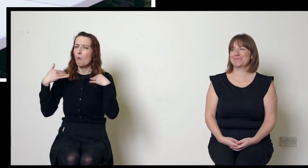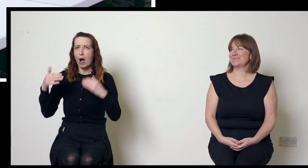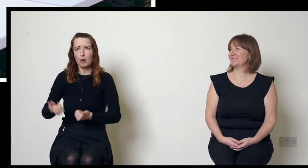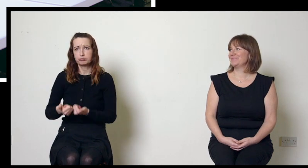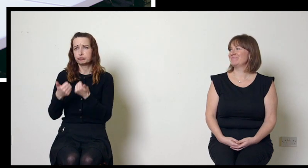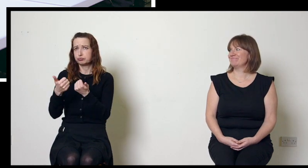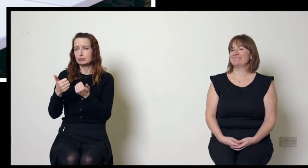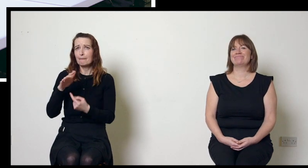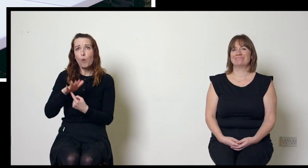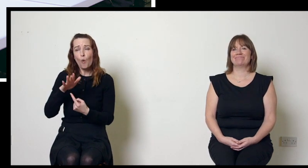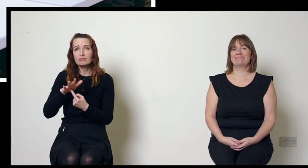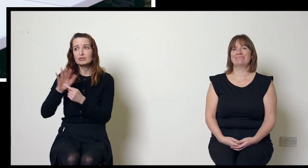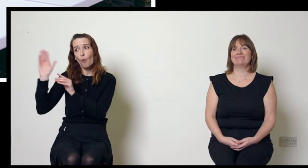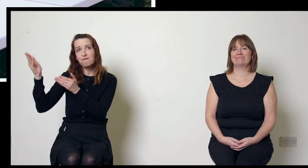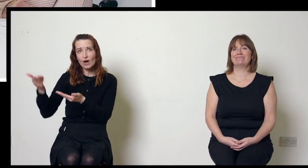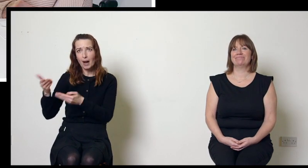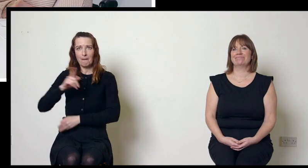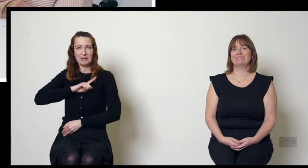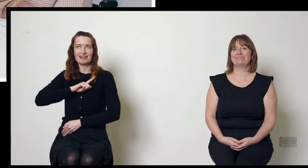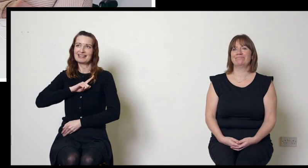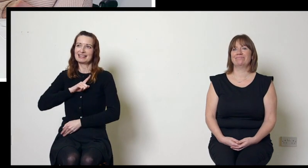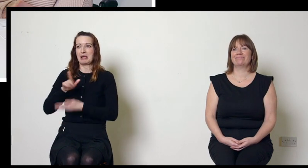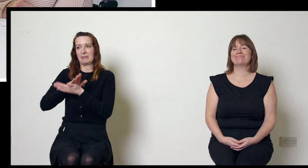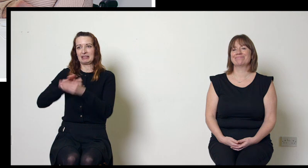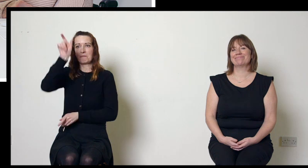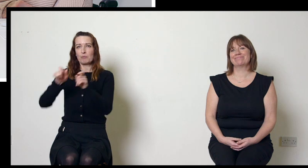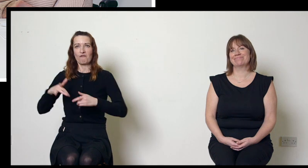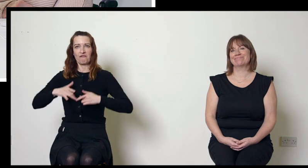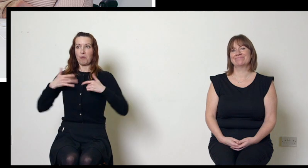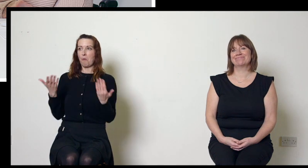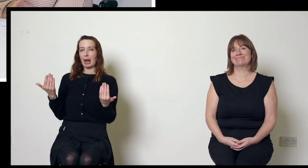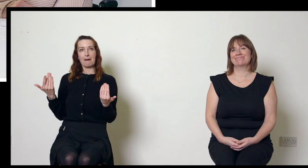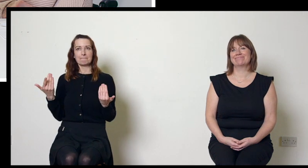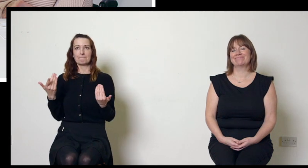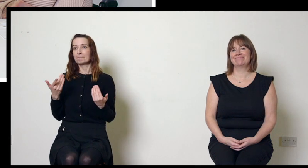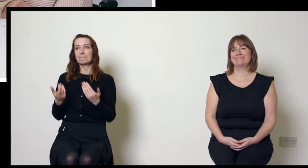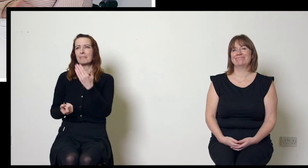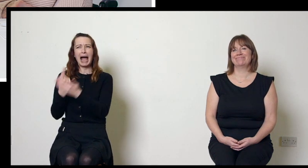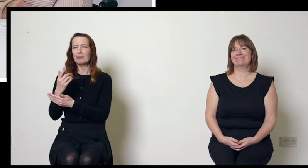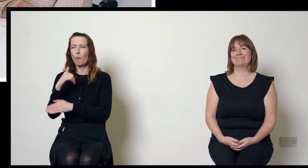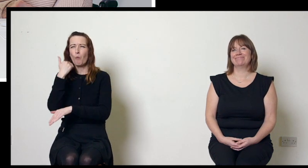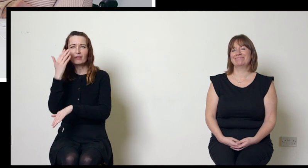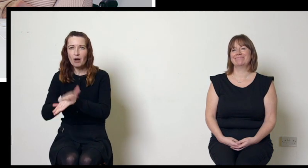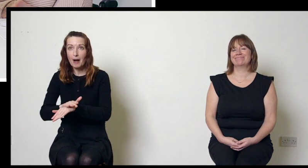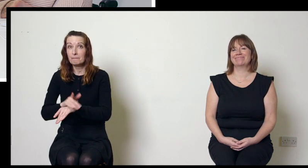that we offer I would say, because it's that hospitality and welcome. We don't do it at every event but we try and sneak a biscuit in where we can.